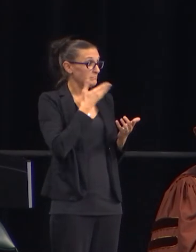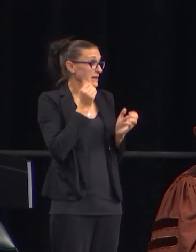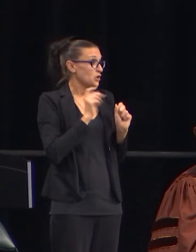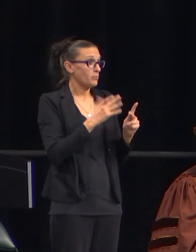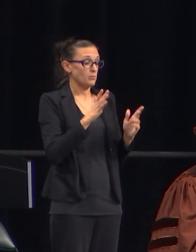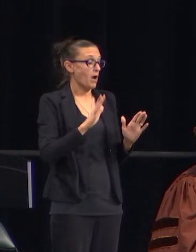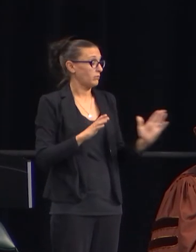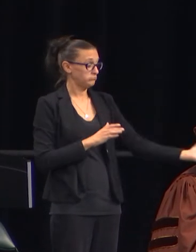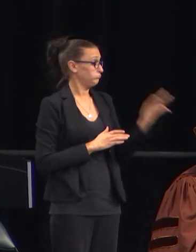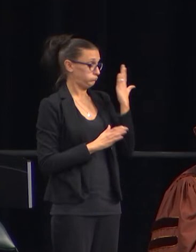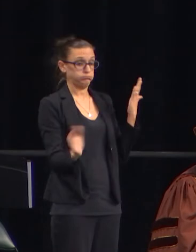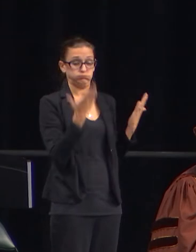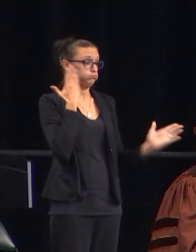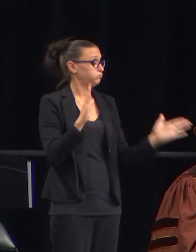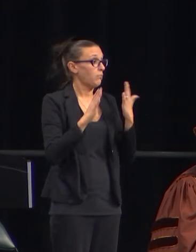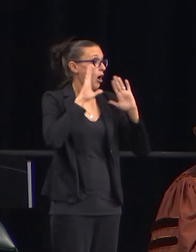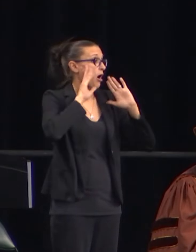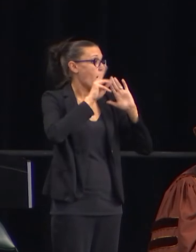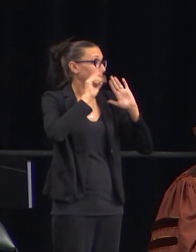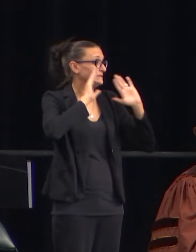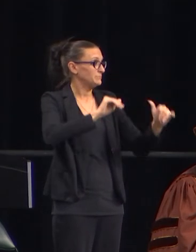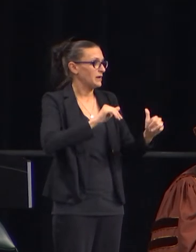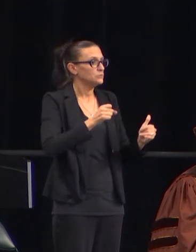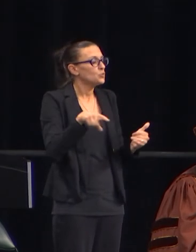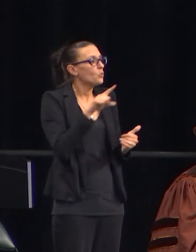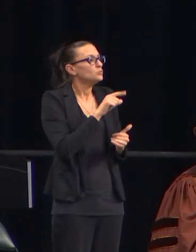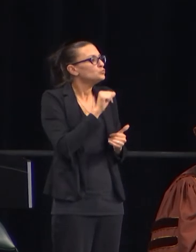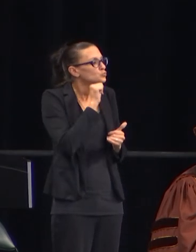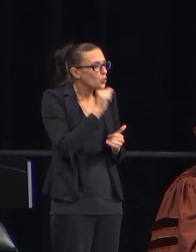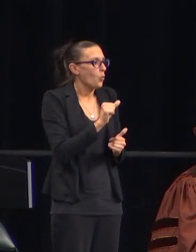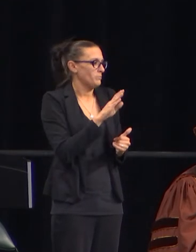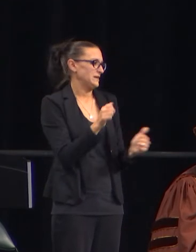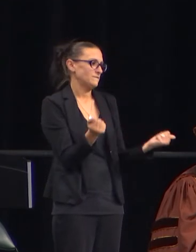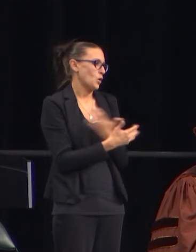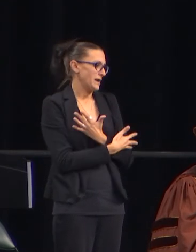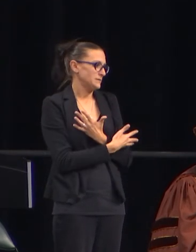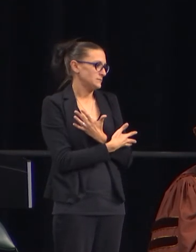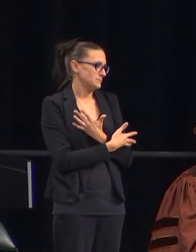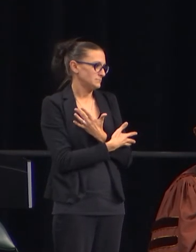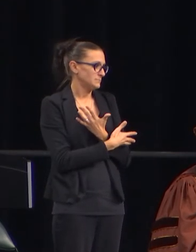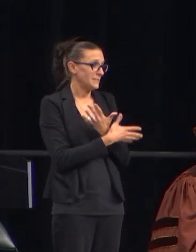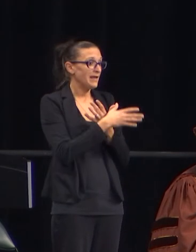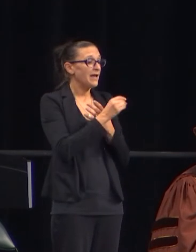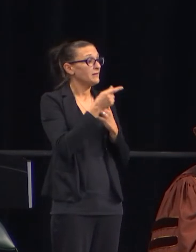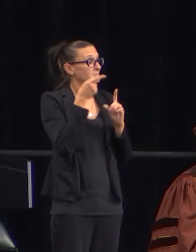in the most unexpected ways, so don't be afraid. And here's another 'don't' for you.